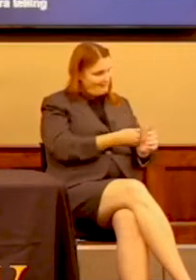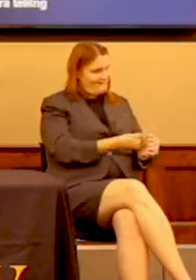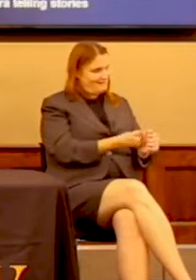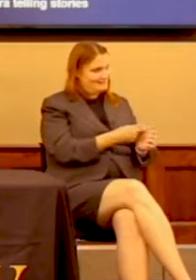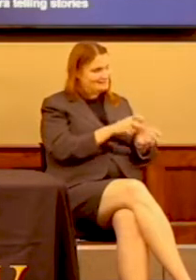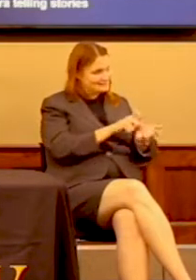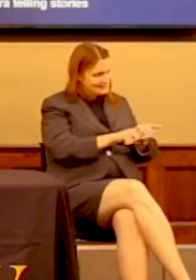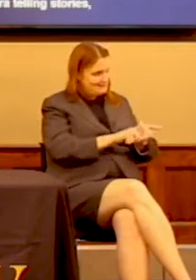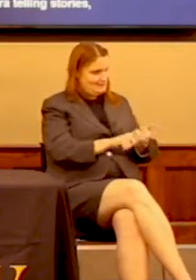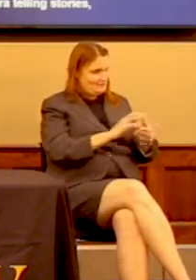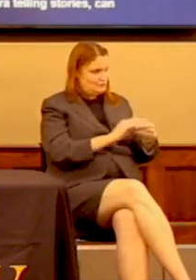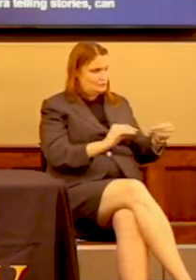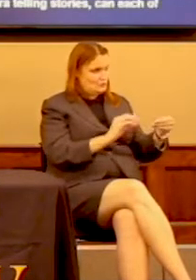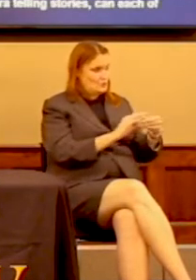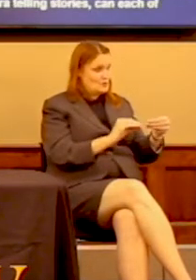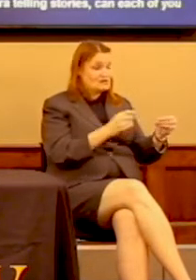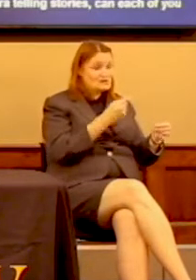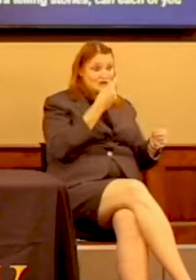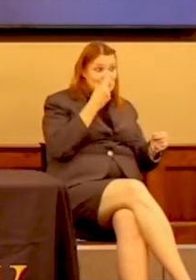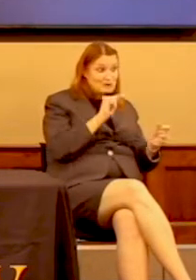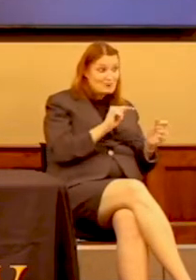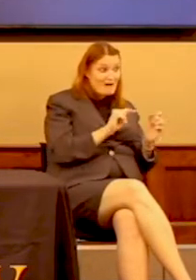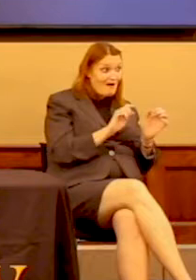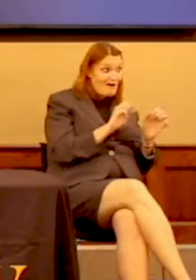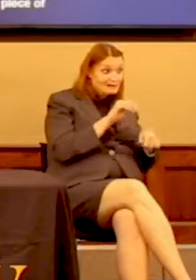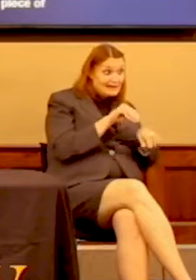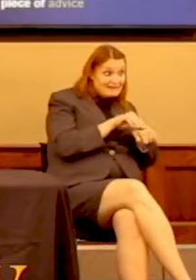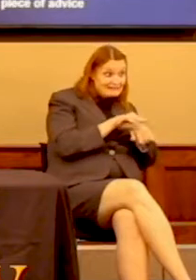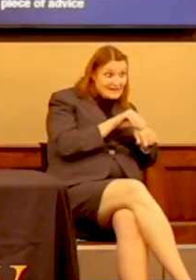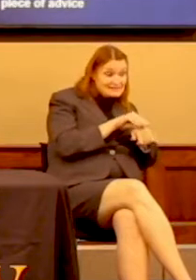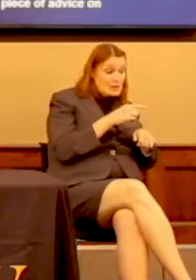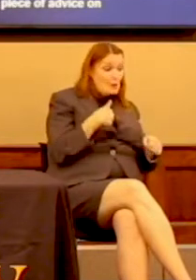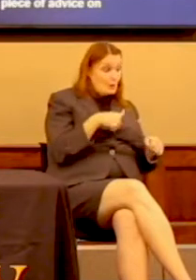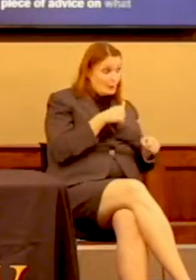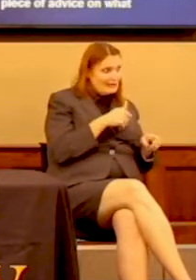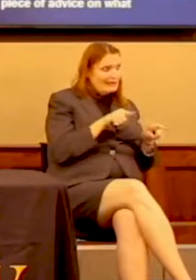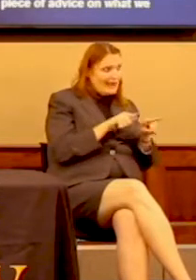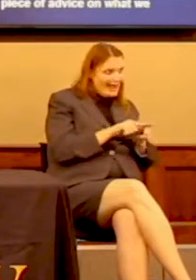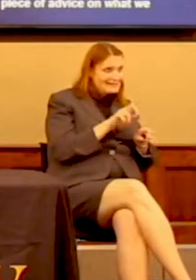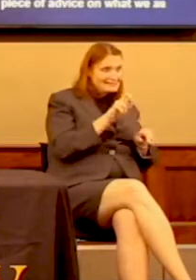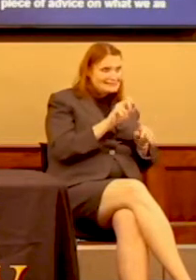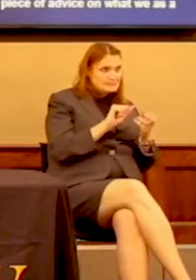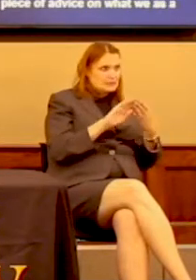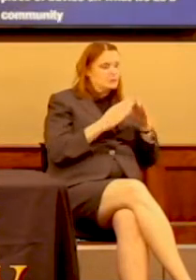give us a piece of advice on what we as